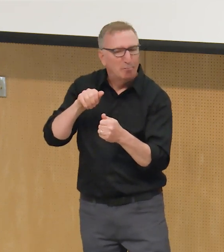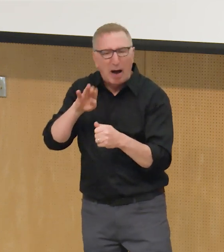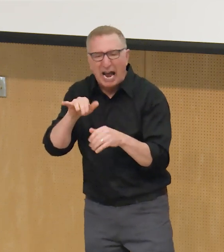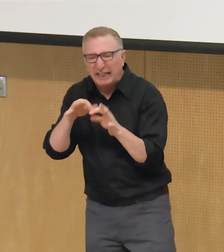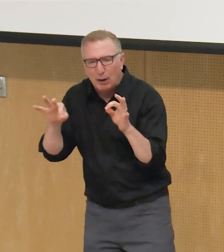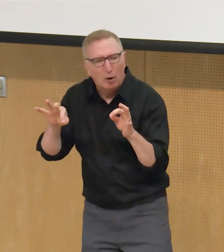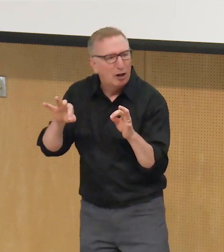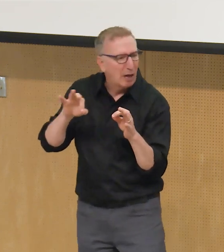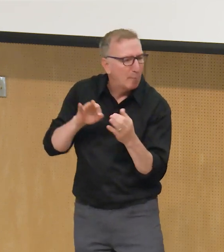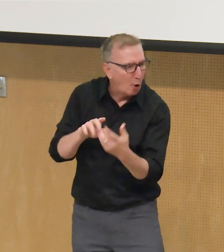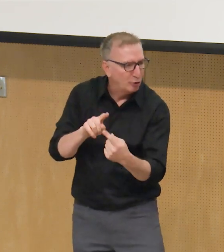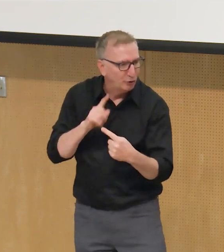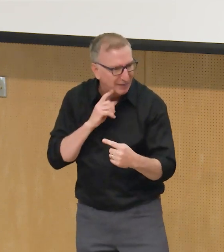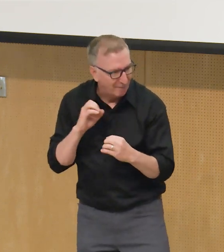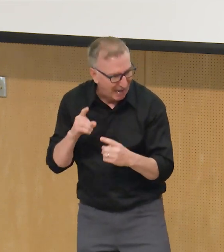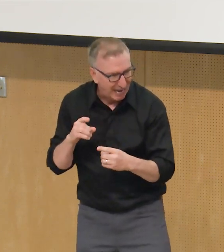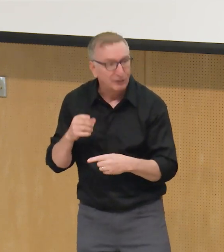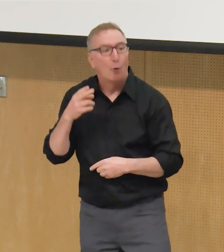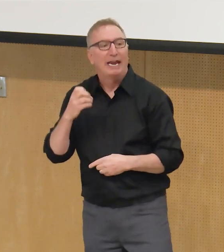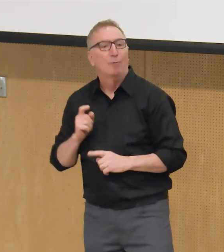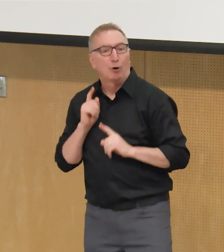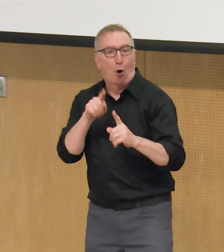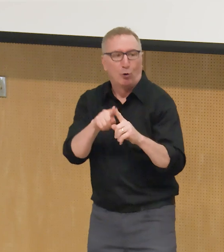with bilingual approaches to Deaf education.